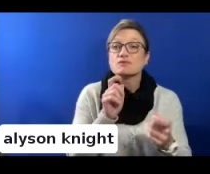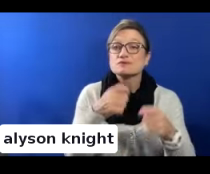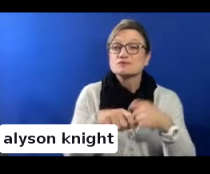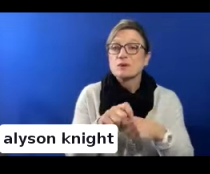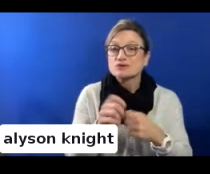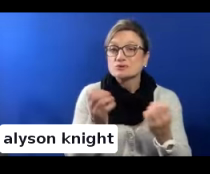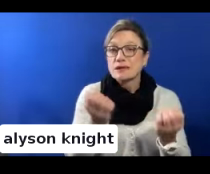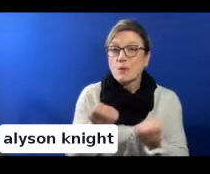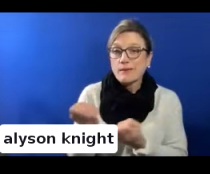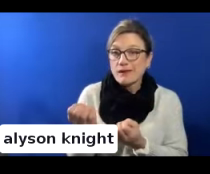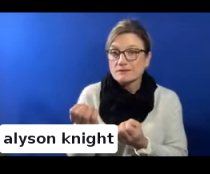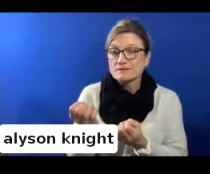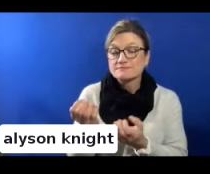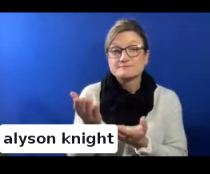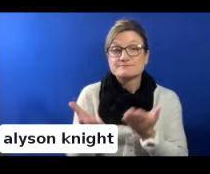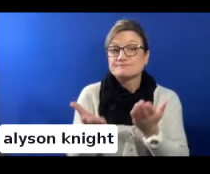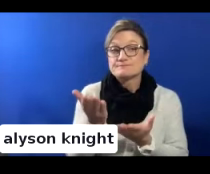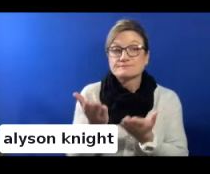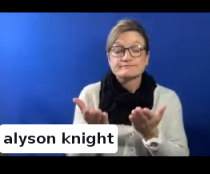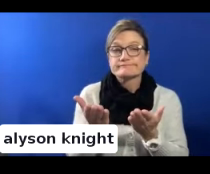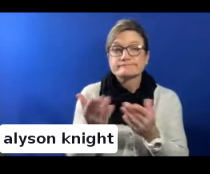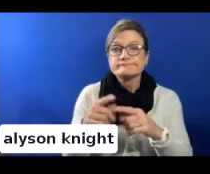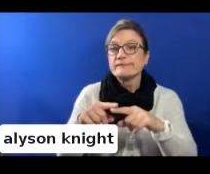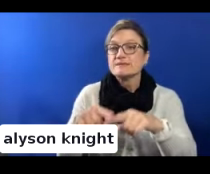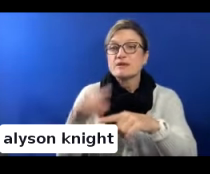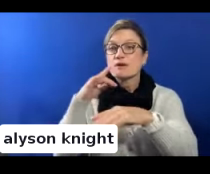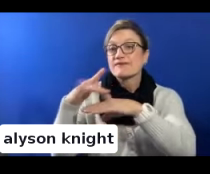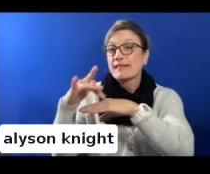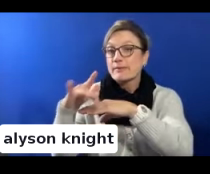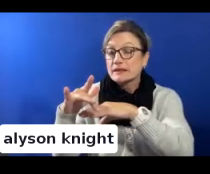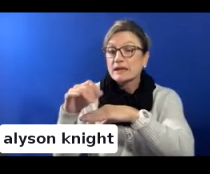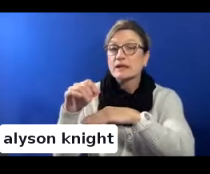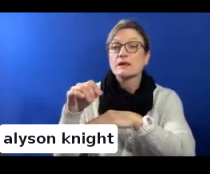say, which may be dependent on availability or the program delivery,